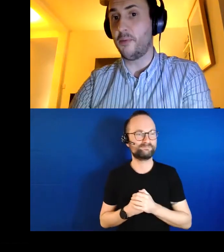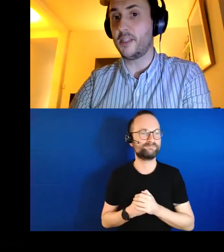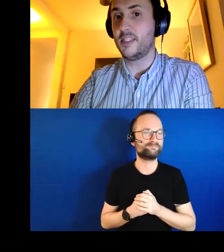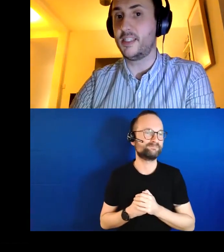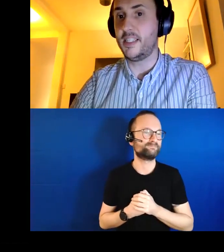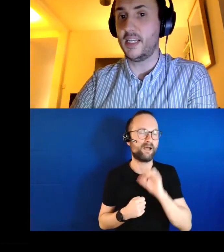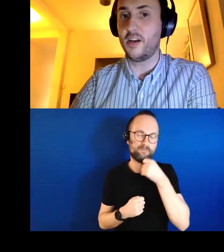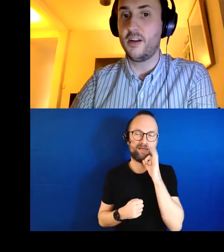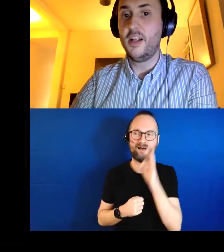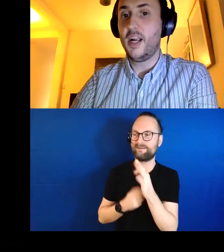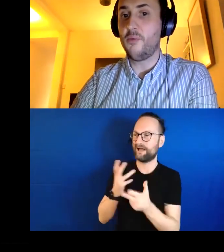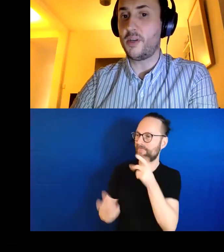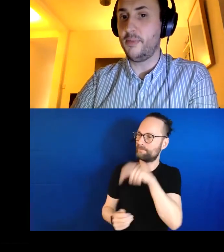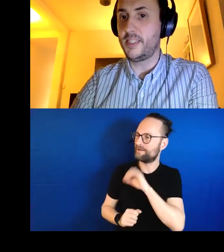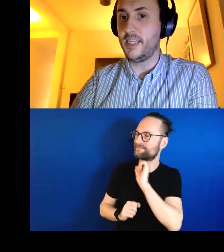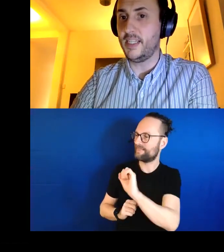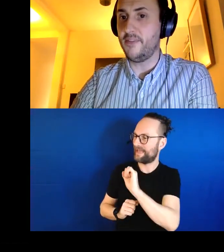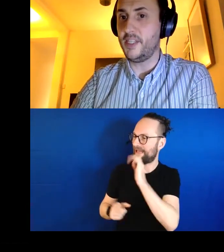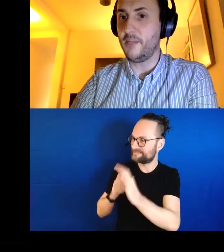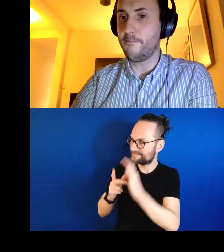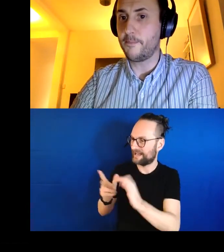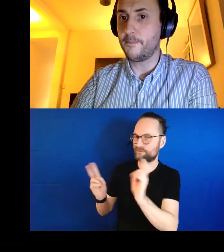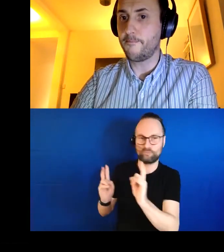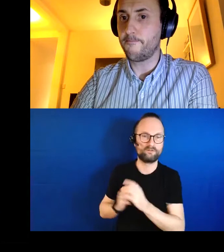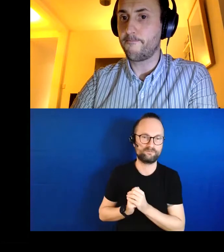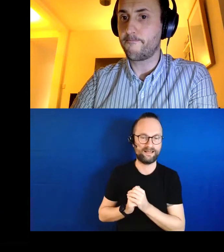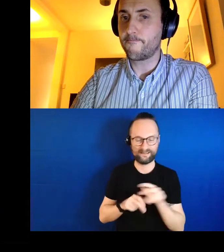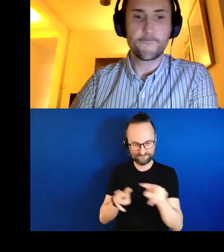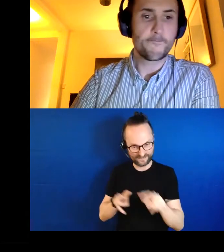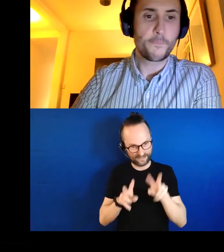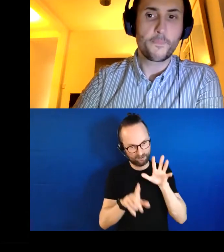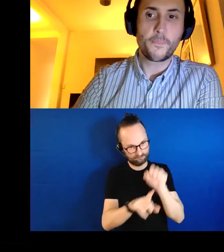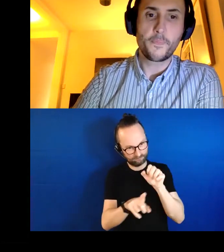In fact there it is.